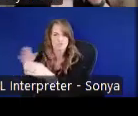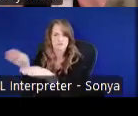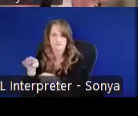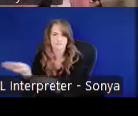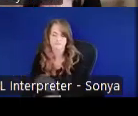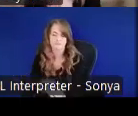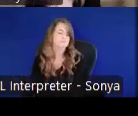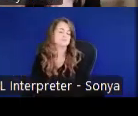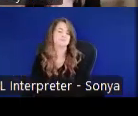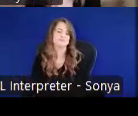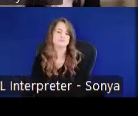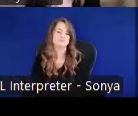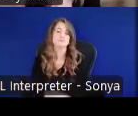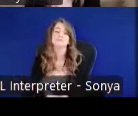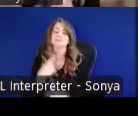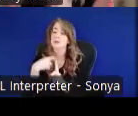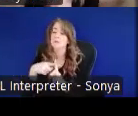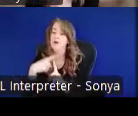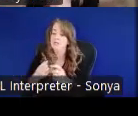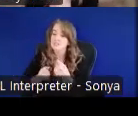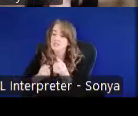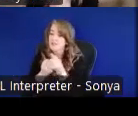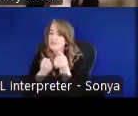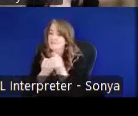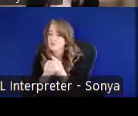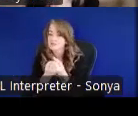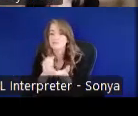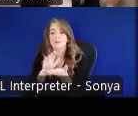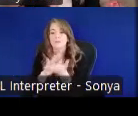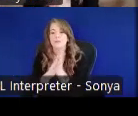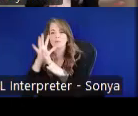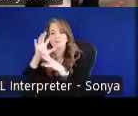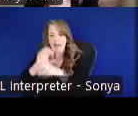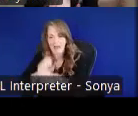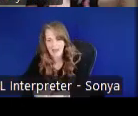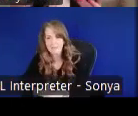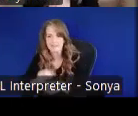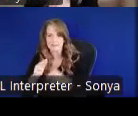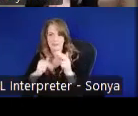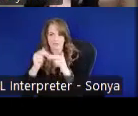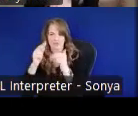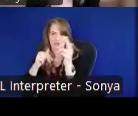Positive reinforcement is also a habit builder. As human beings,